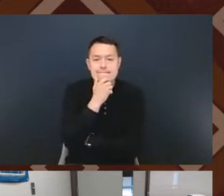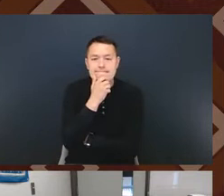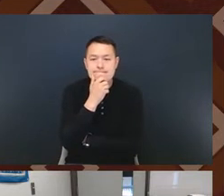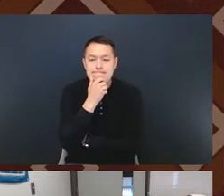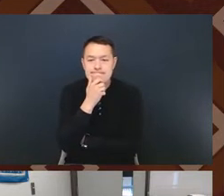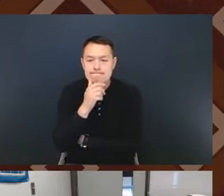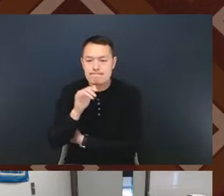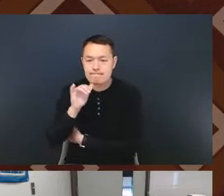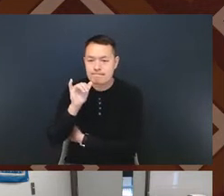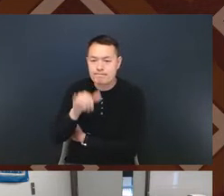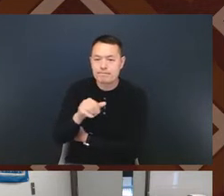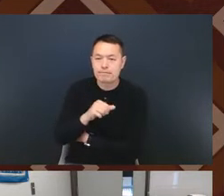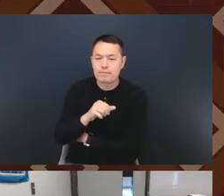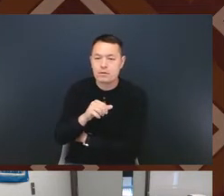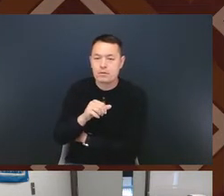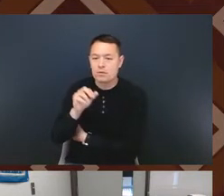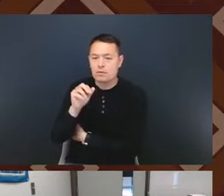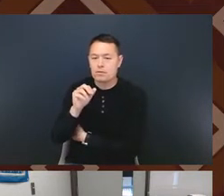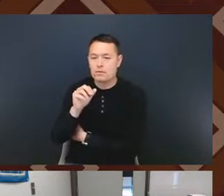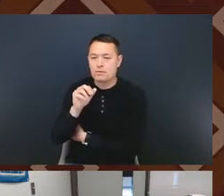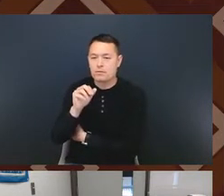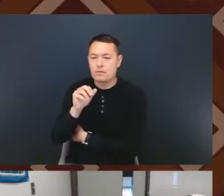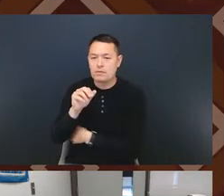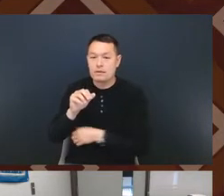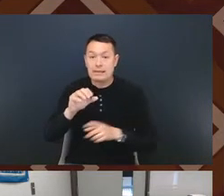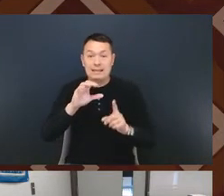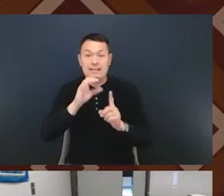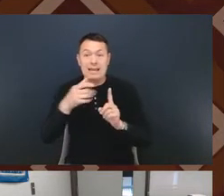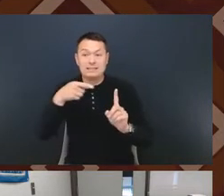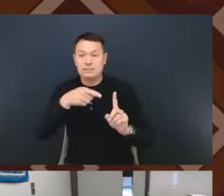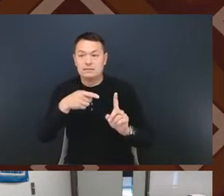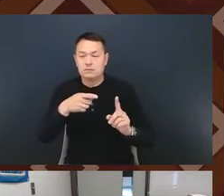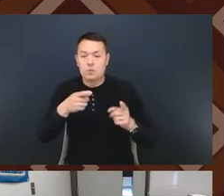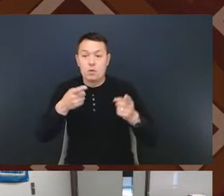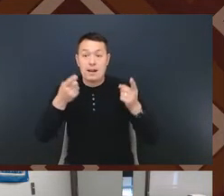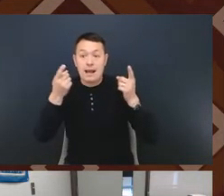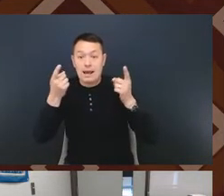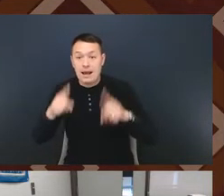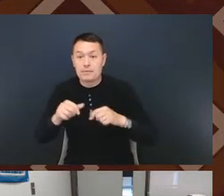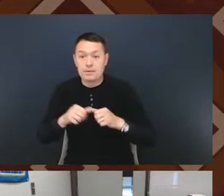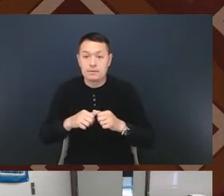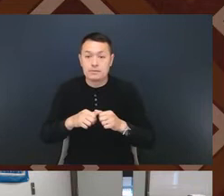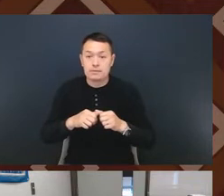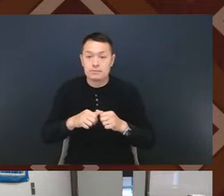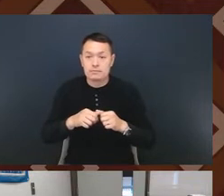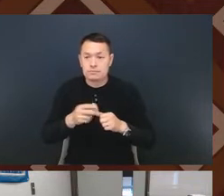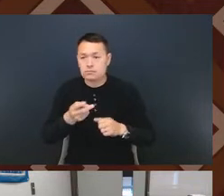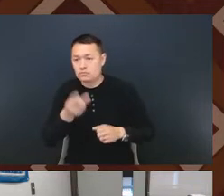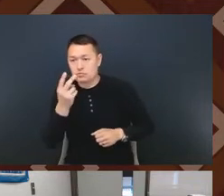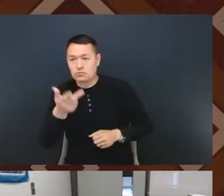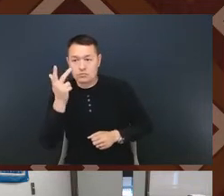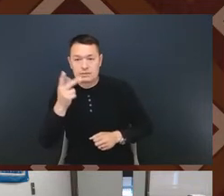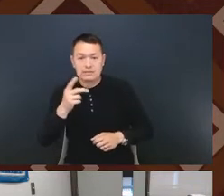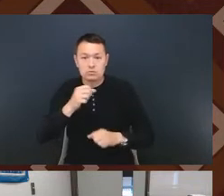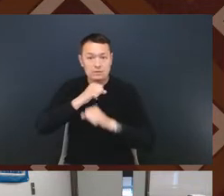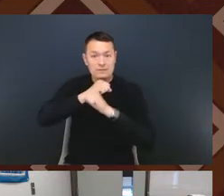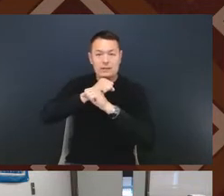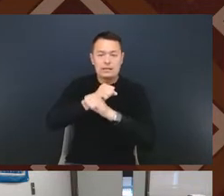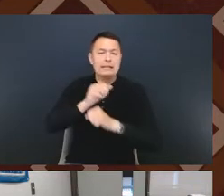and the the defendants, two or three of the defendants and it seemed like one of the daughters or sisters